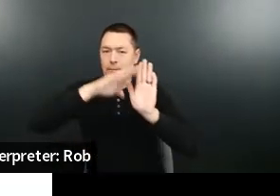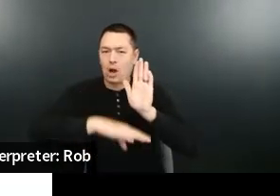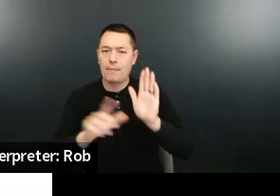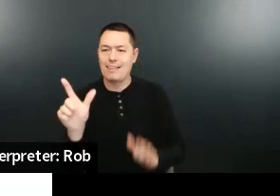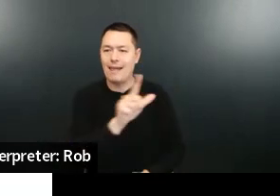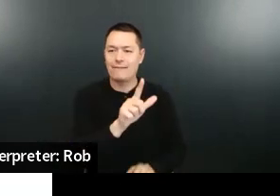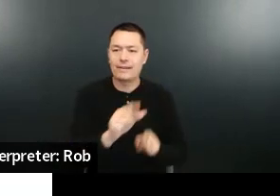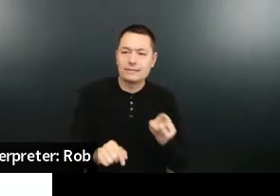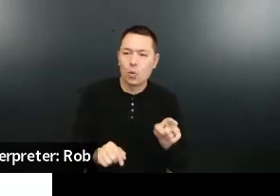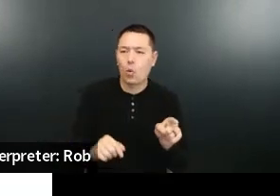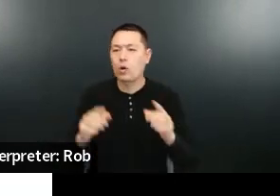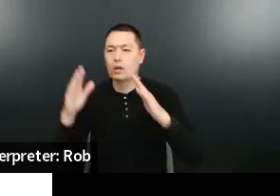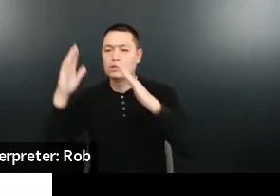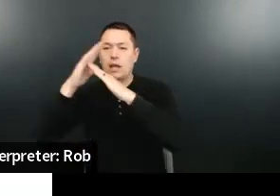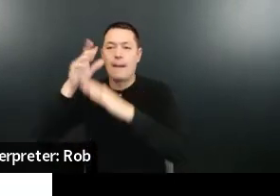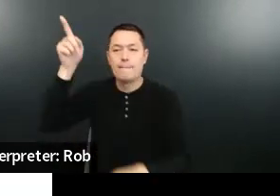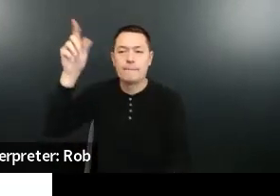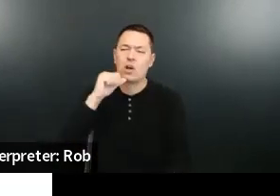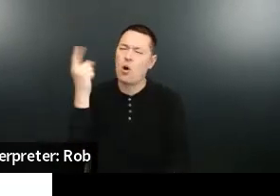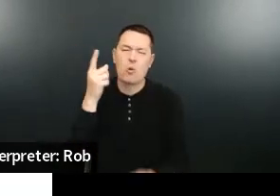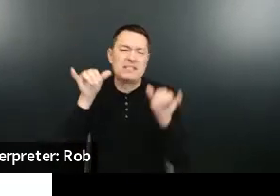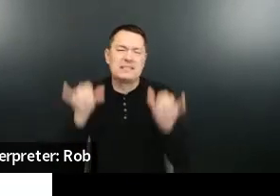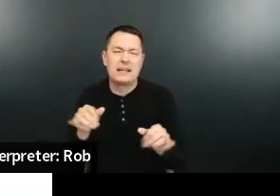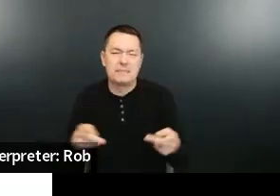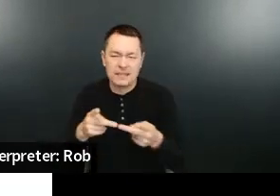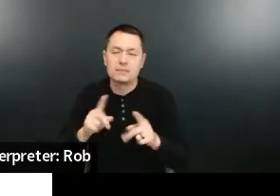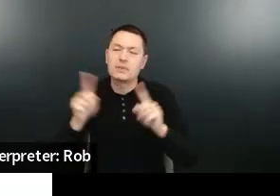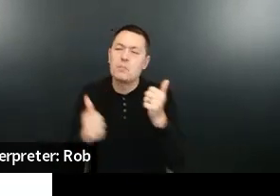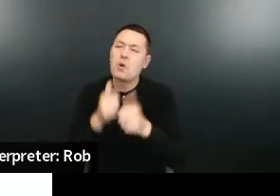It's not always in the same position, but it's usually either at the top of the screen or the bottom of the screen.